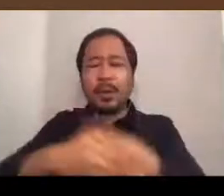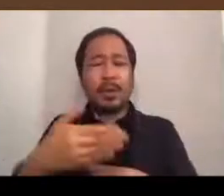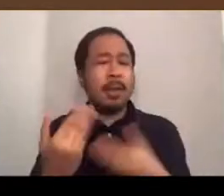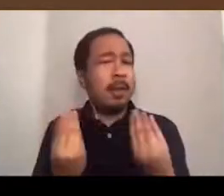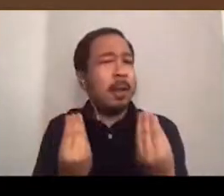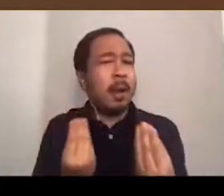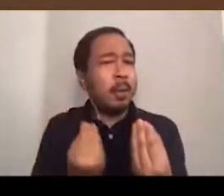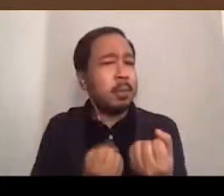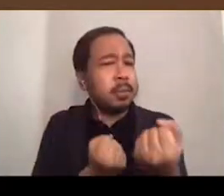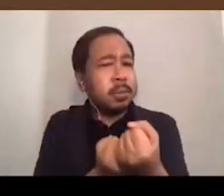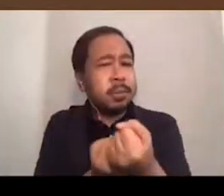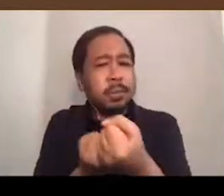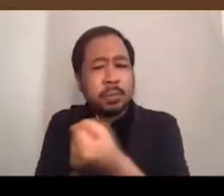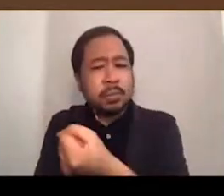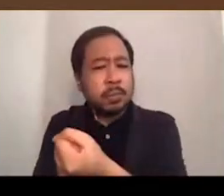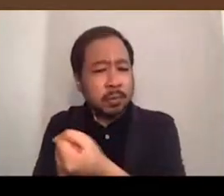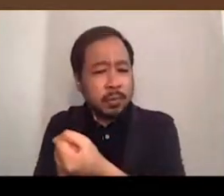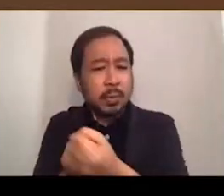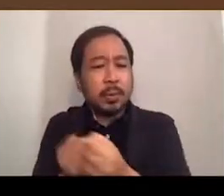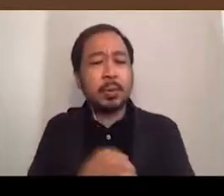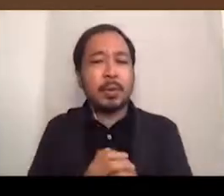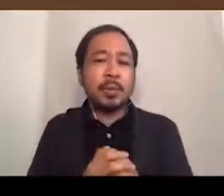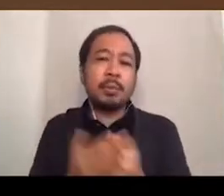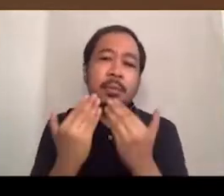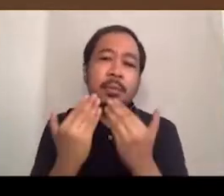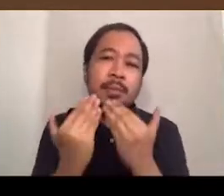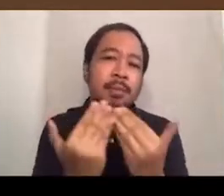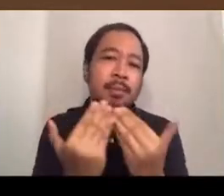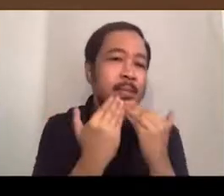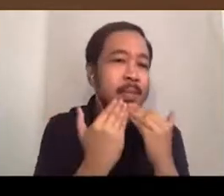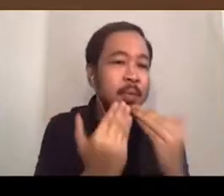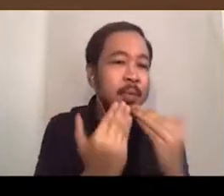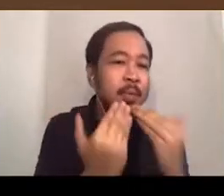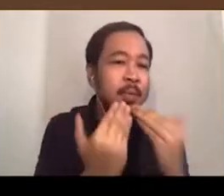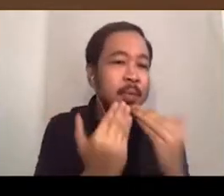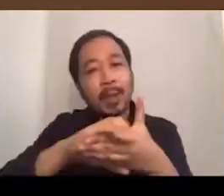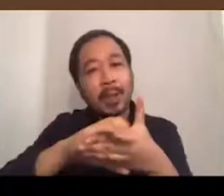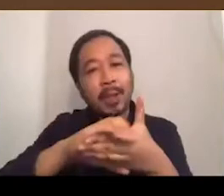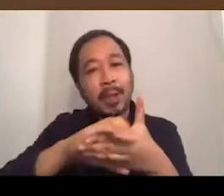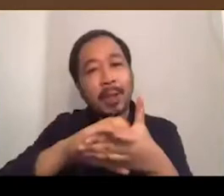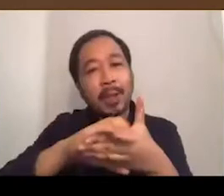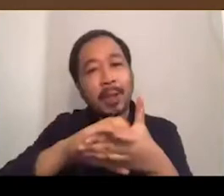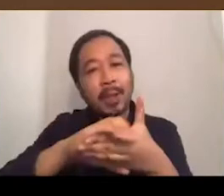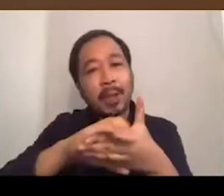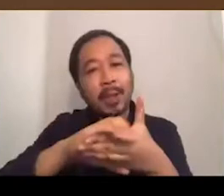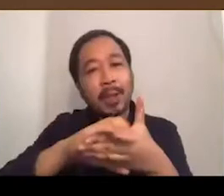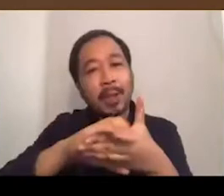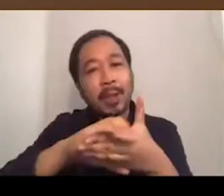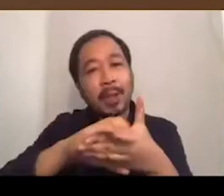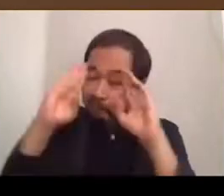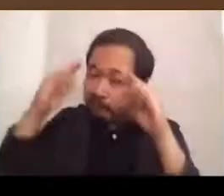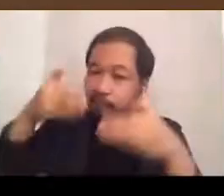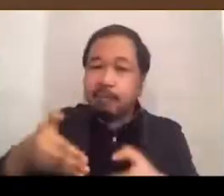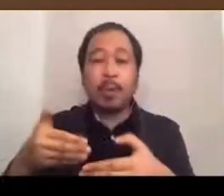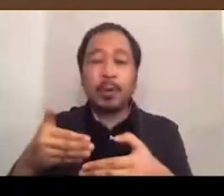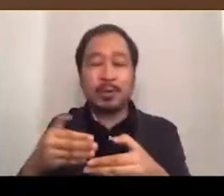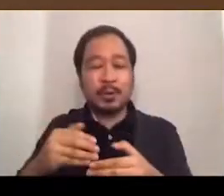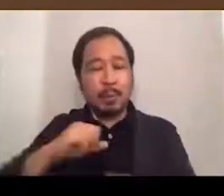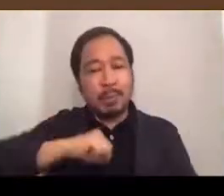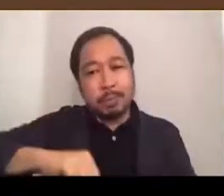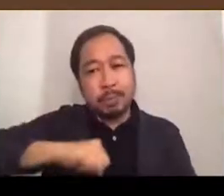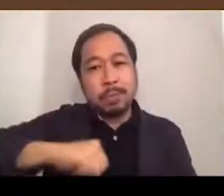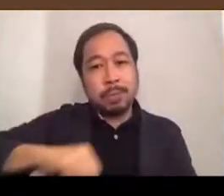We greatly appreciate ESCAP’s special attention and timely action at this difficult time.